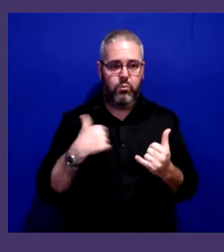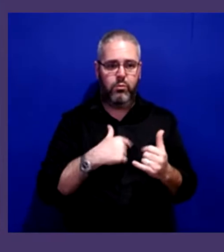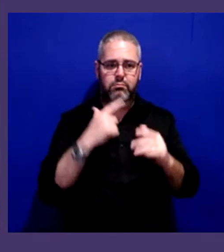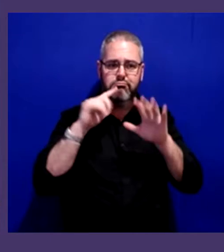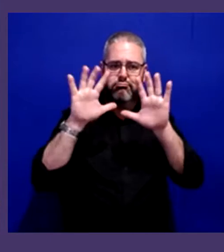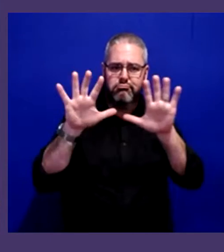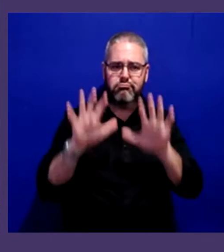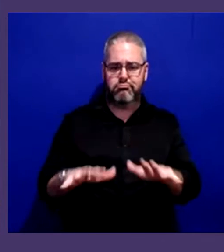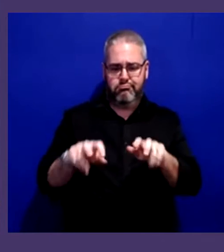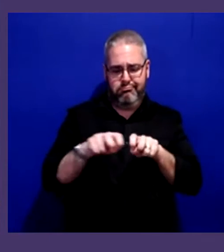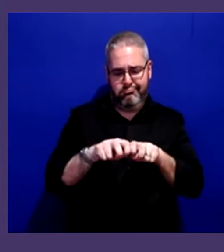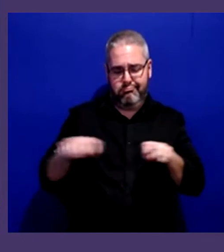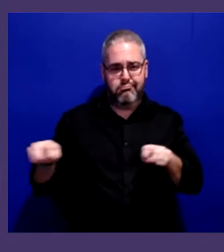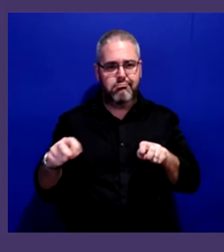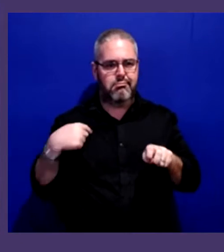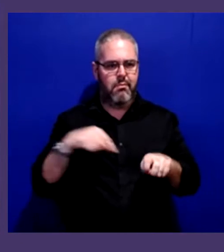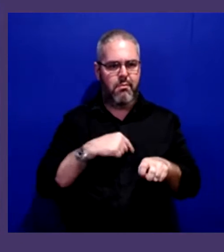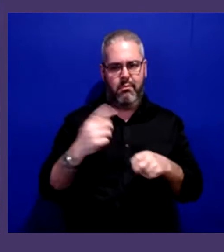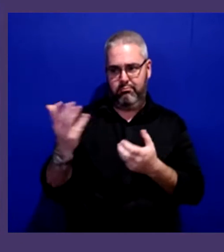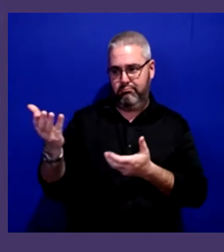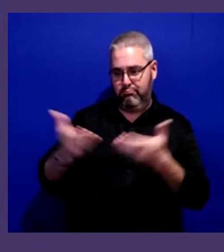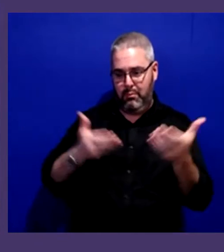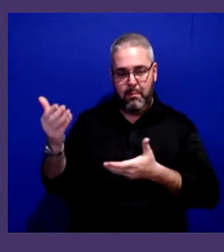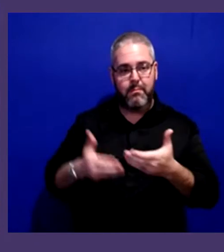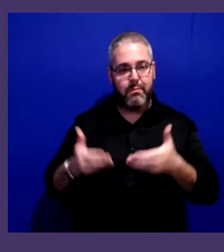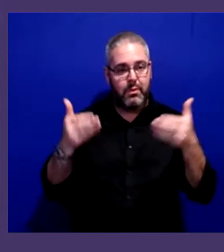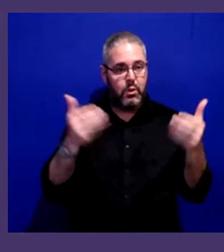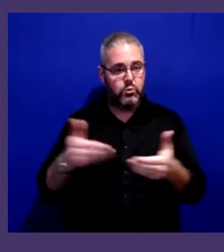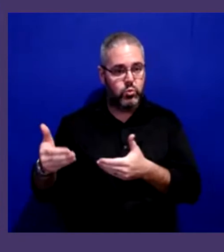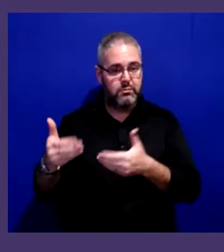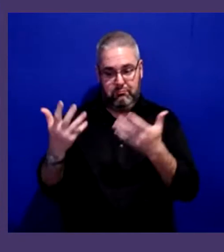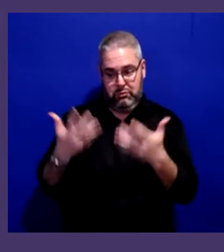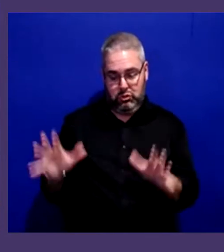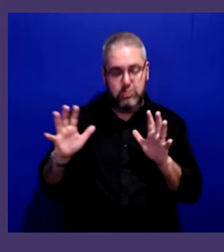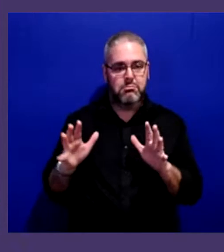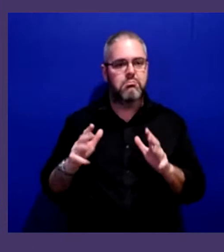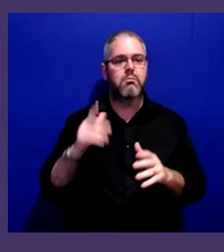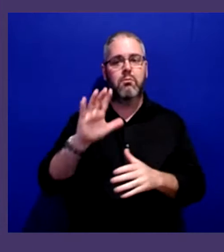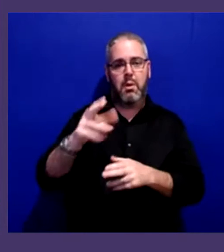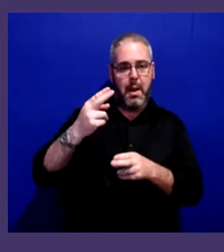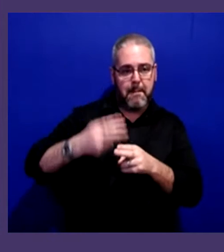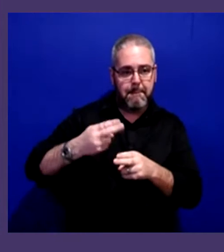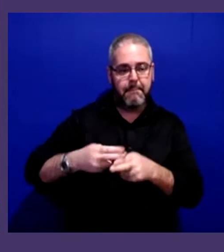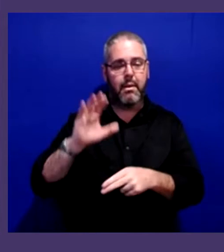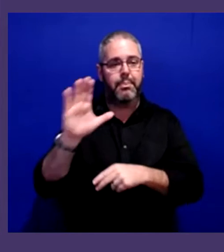and I'd like to have everyone introduce themselves by your name, the organization, and the role